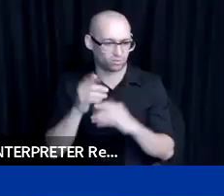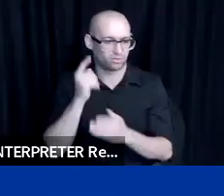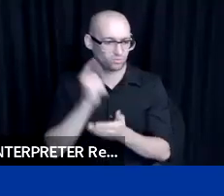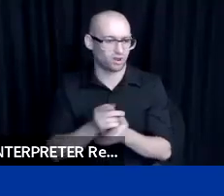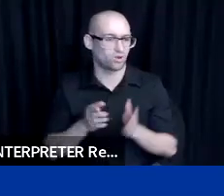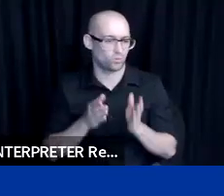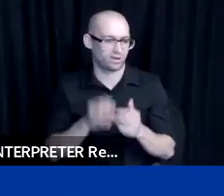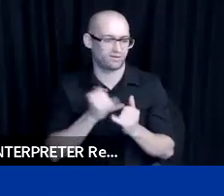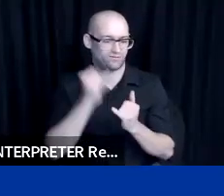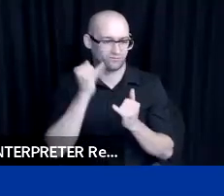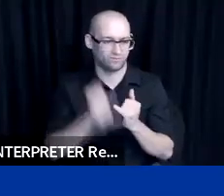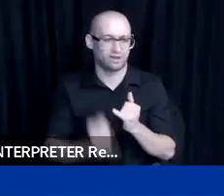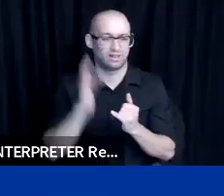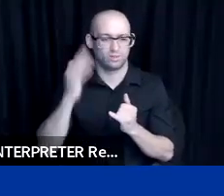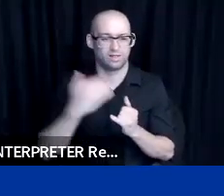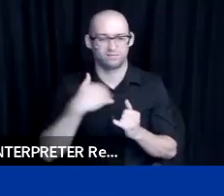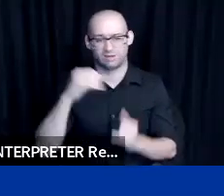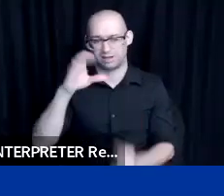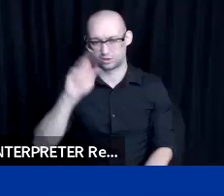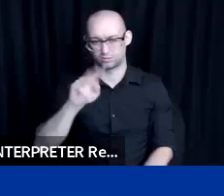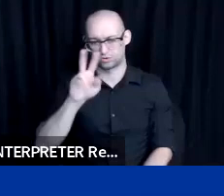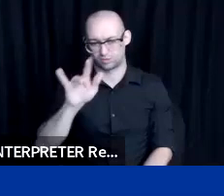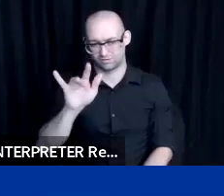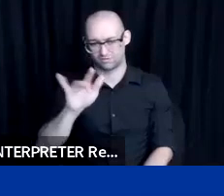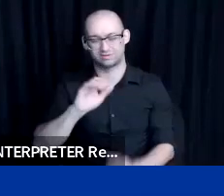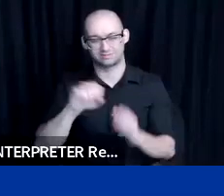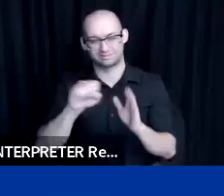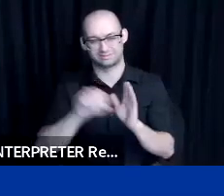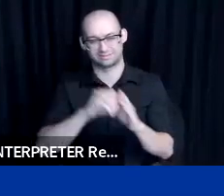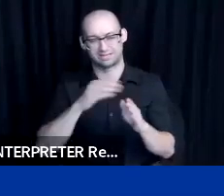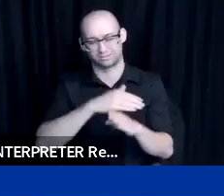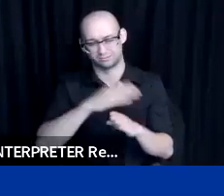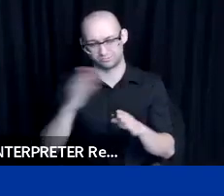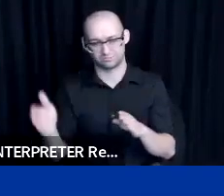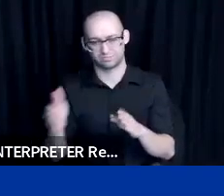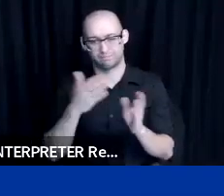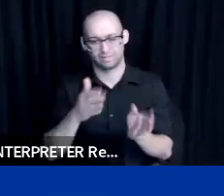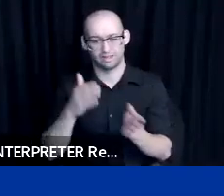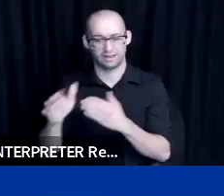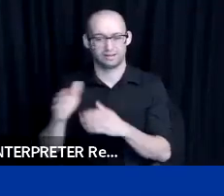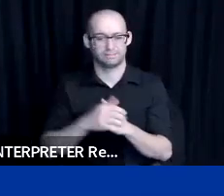Finally, we'll have a an October 25th Statewide Planning Group meeting with our 20 plus agencies.